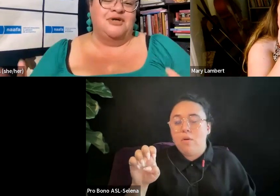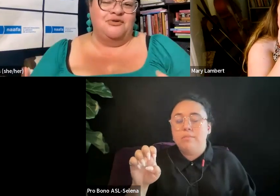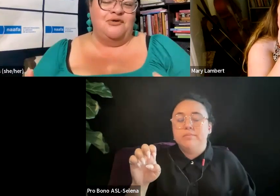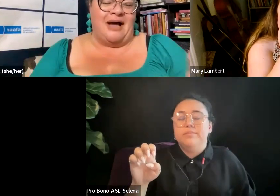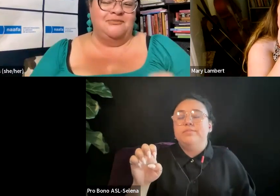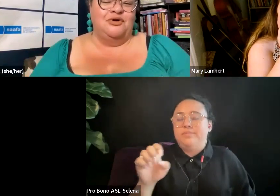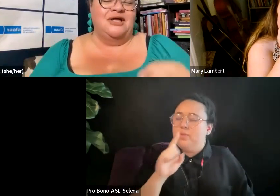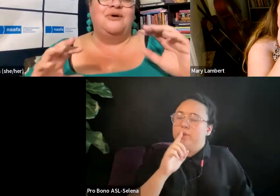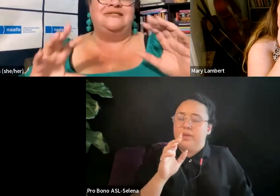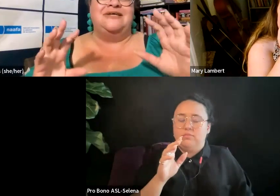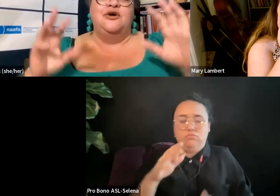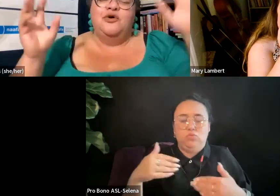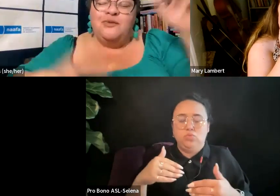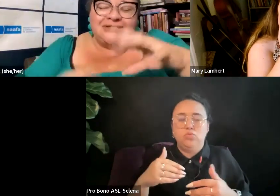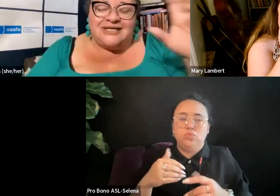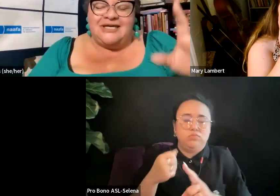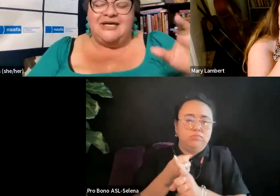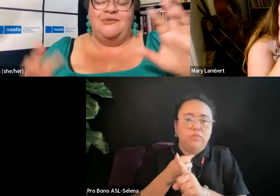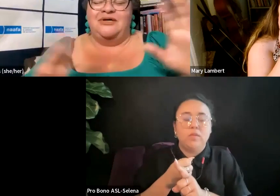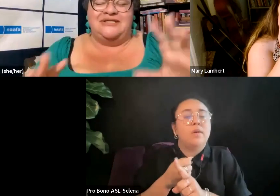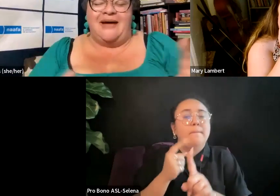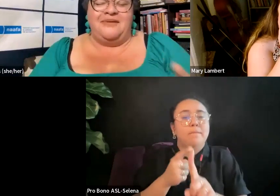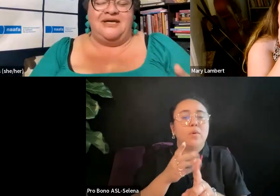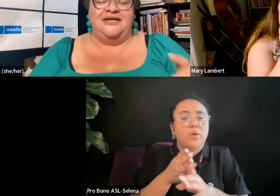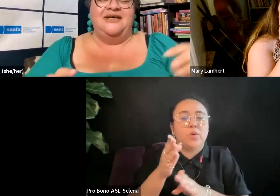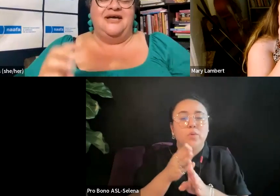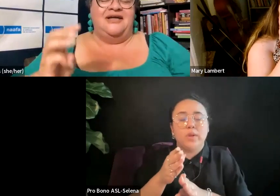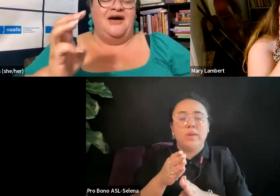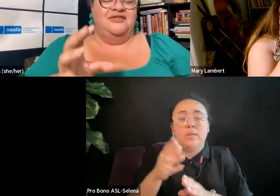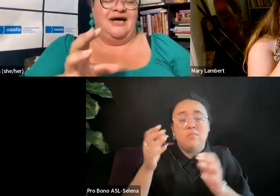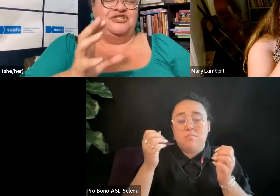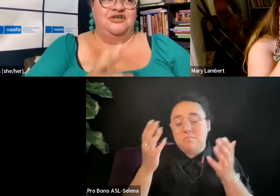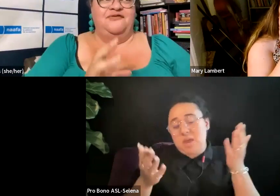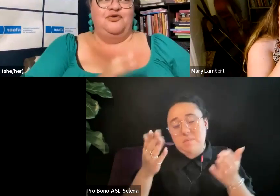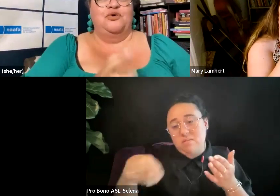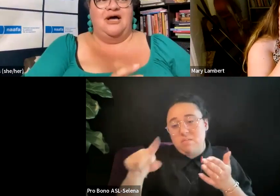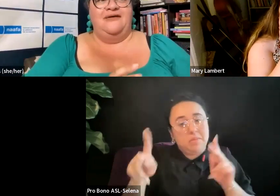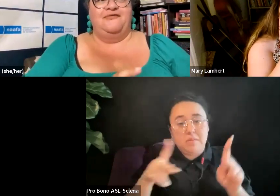or don't know Macklemore Like what? Who is he? What did that mean and how did that shift your life